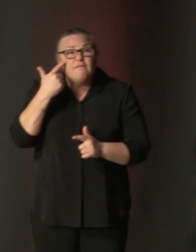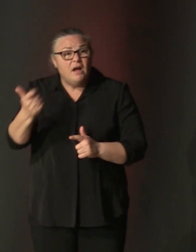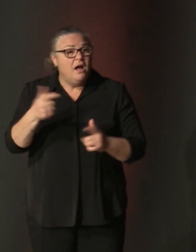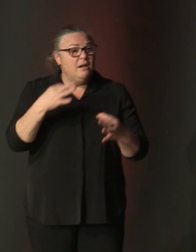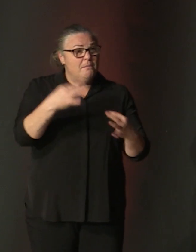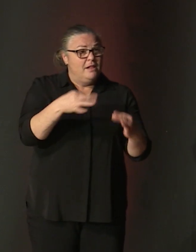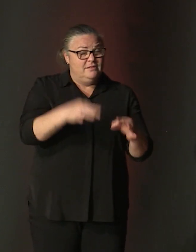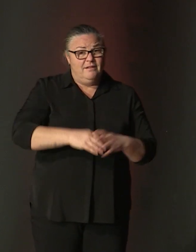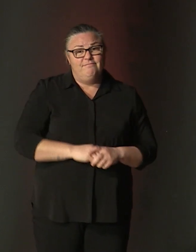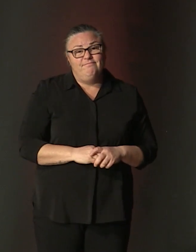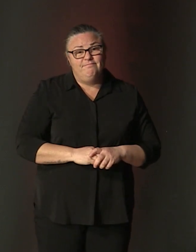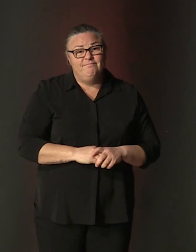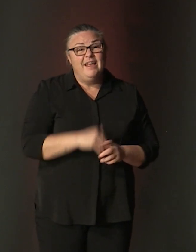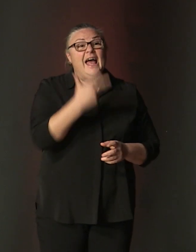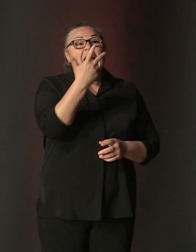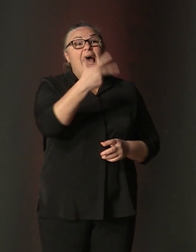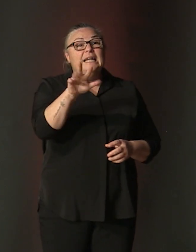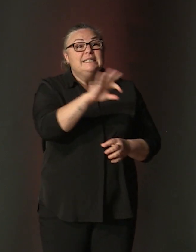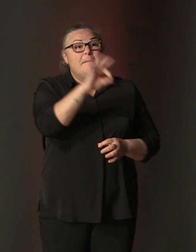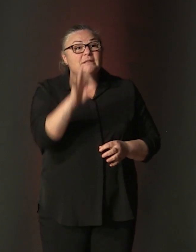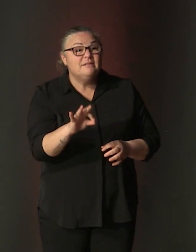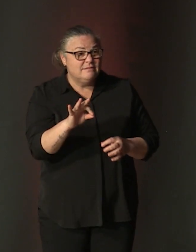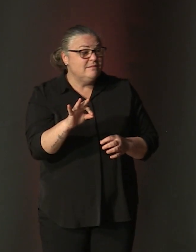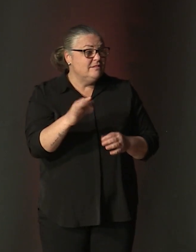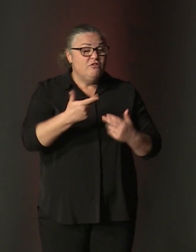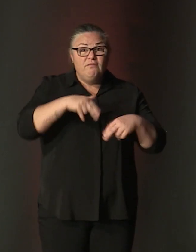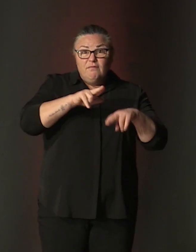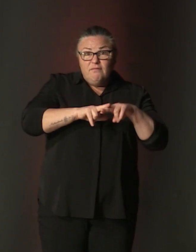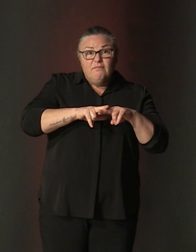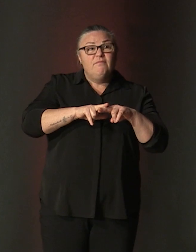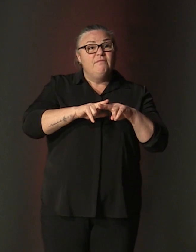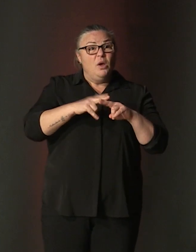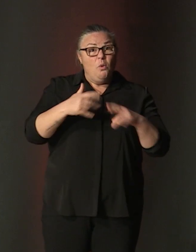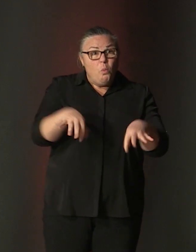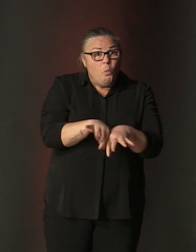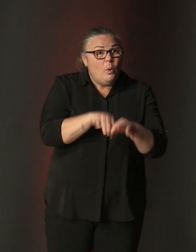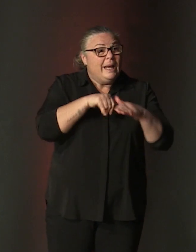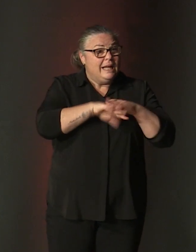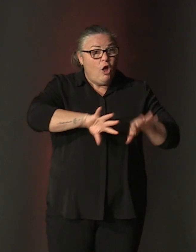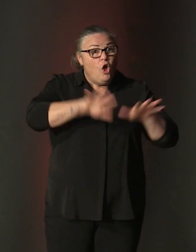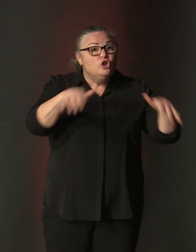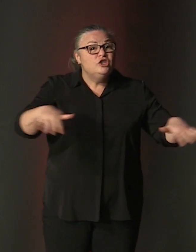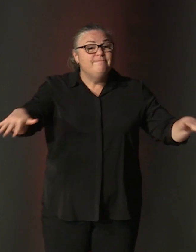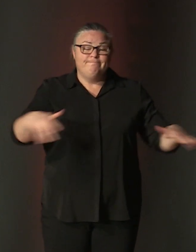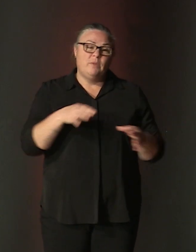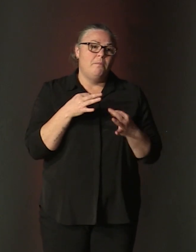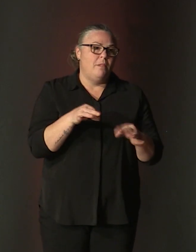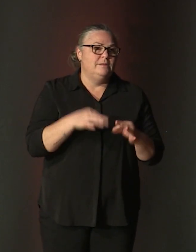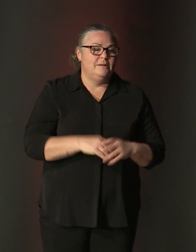It can take anywhere from decades to thousands of years for it to fully decompose